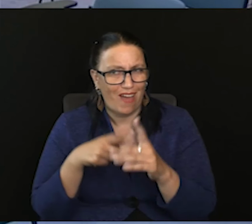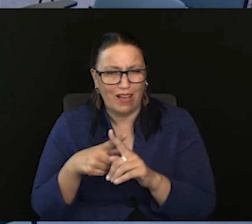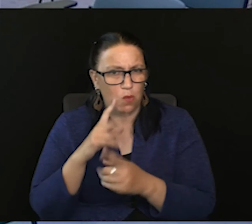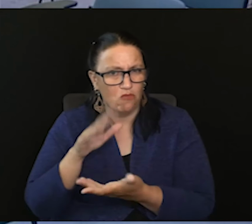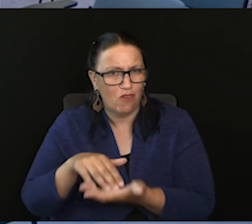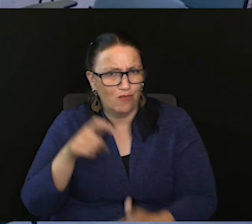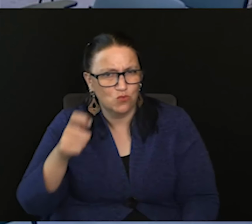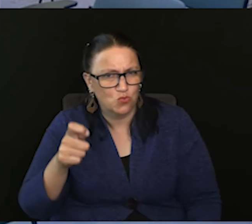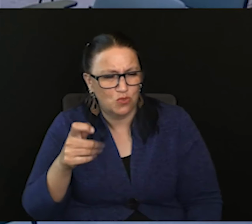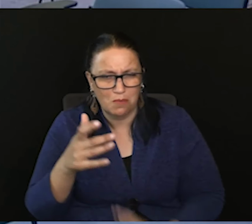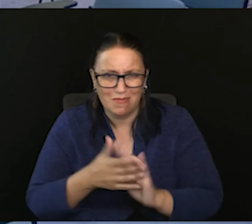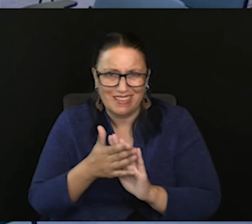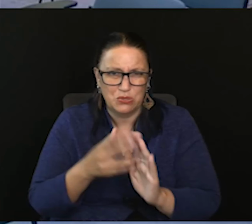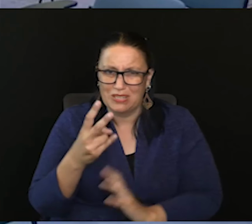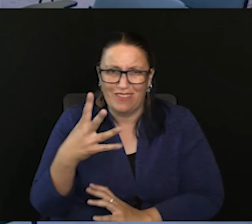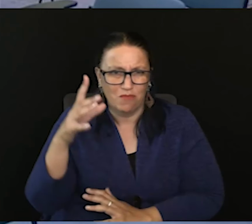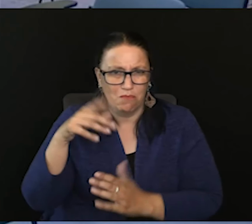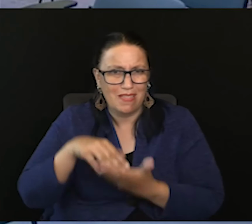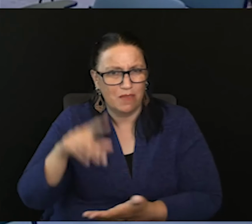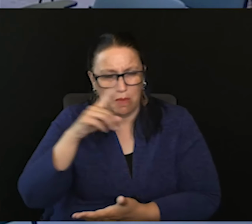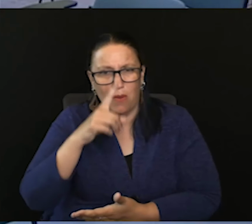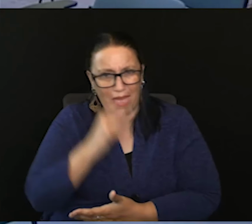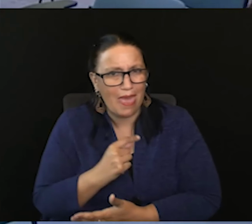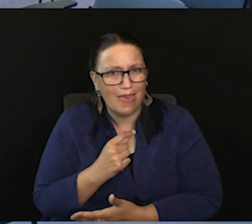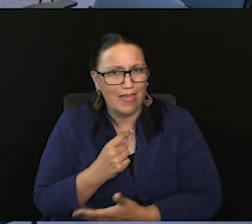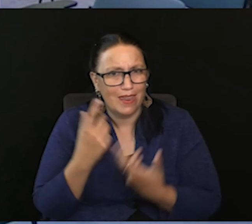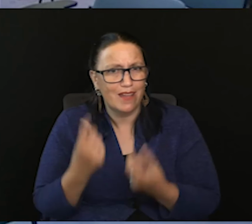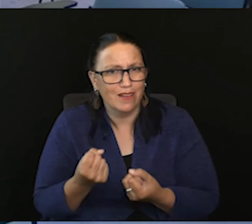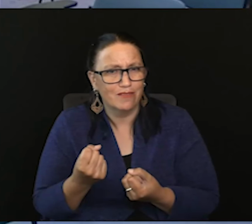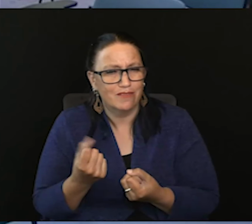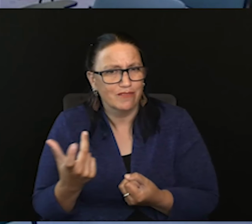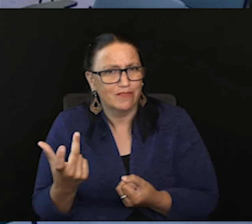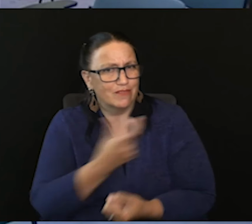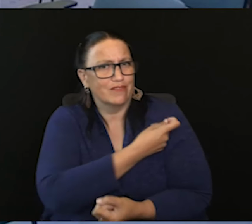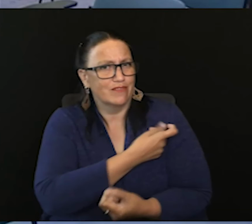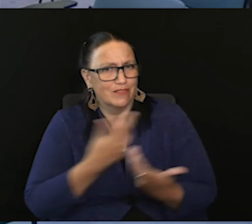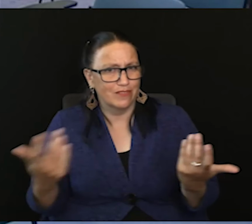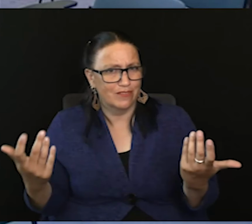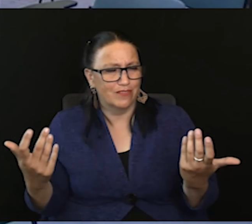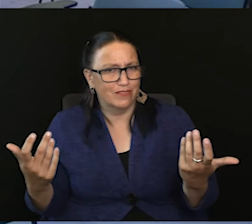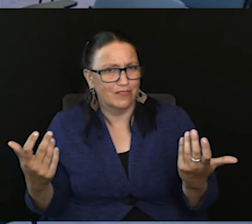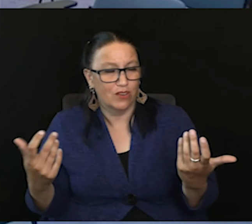So is it anticipated that this will work pretty much alongside Moderna and Pfizer?